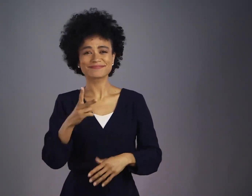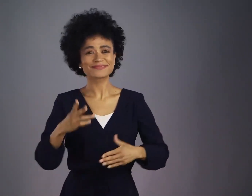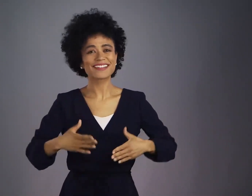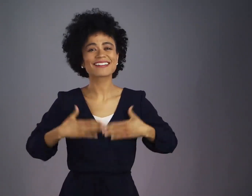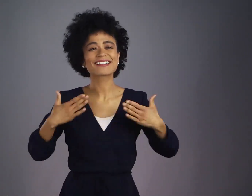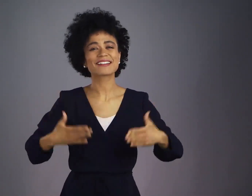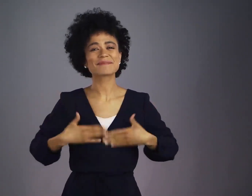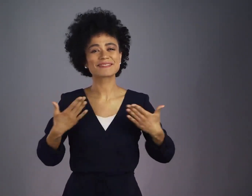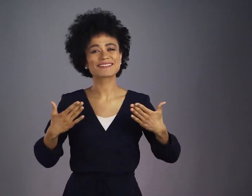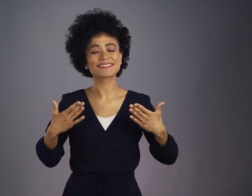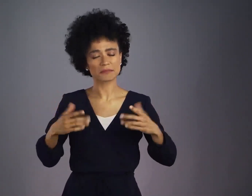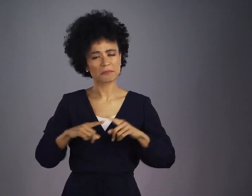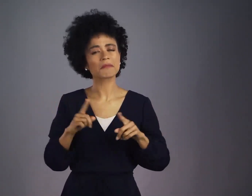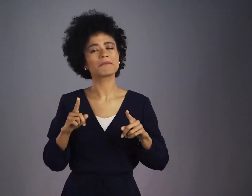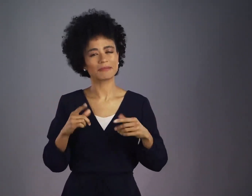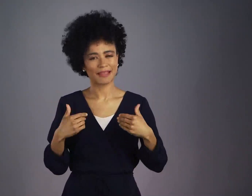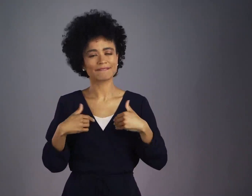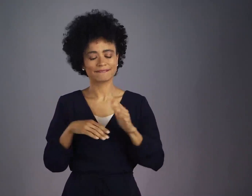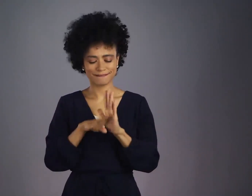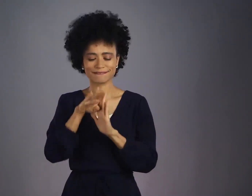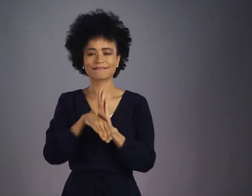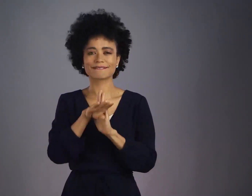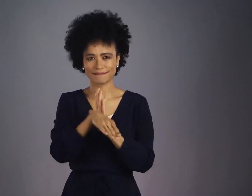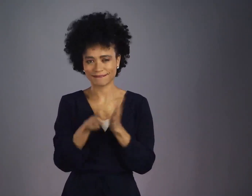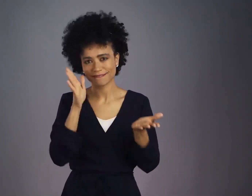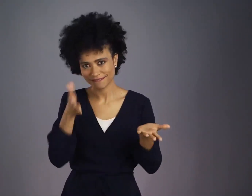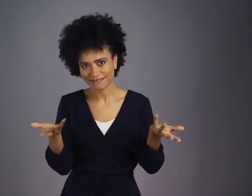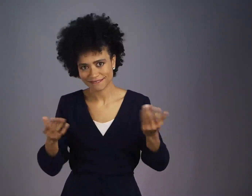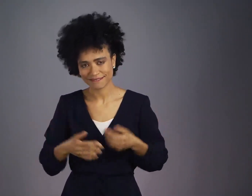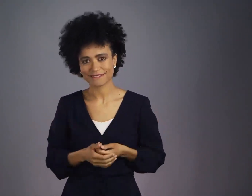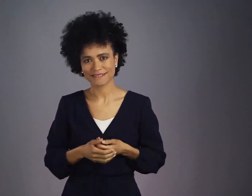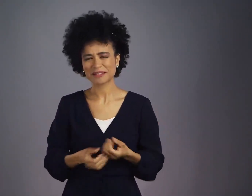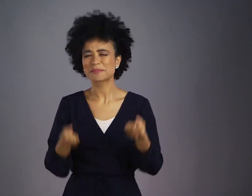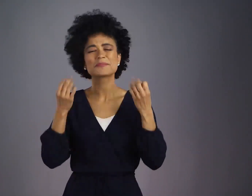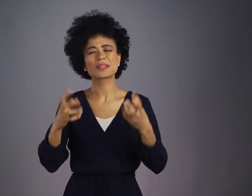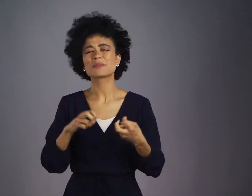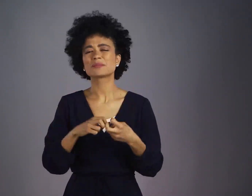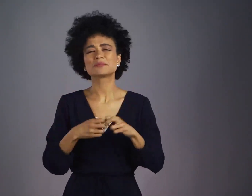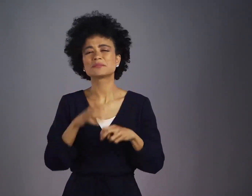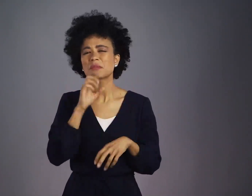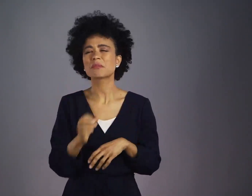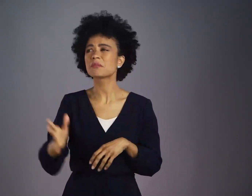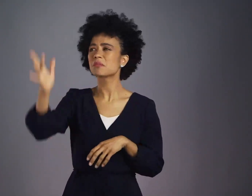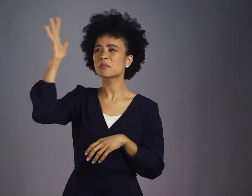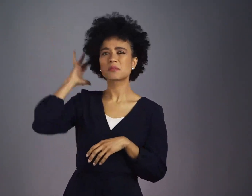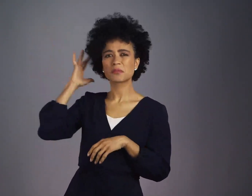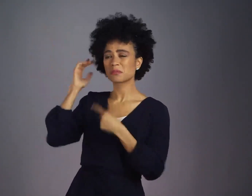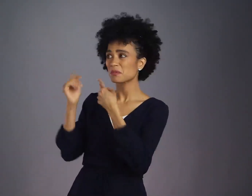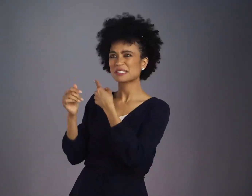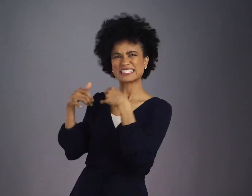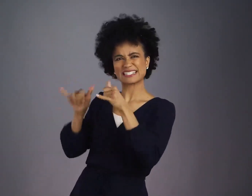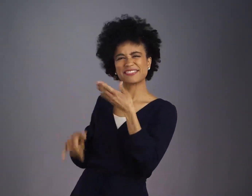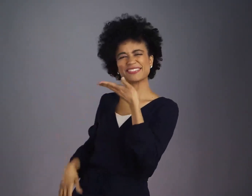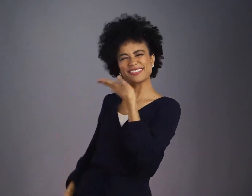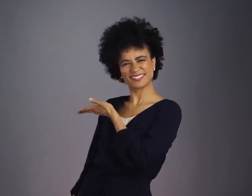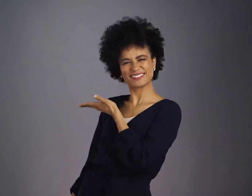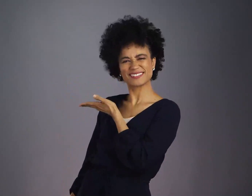In spite of your new-found happiness, there will be ups and downs. Many of the old problems will still be with you.